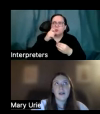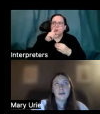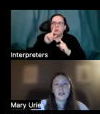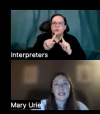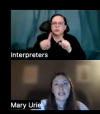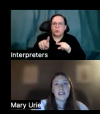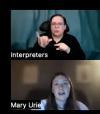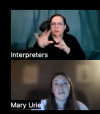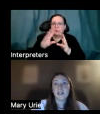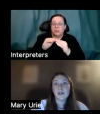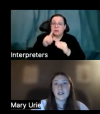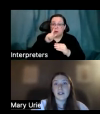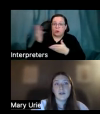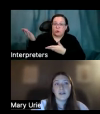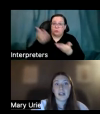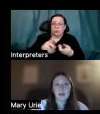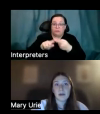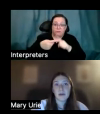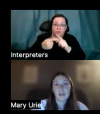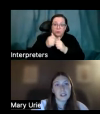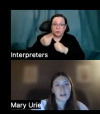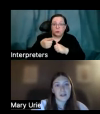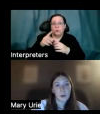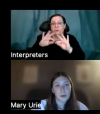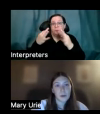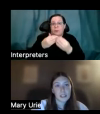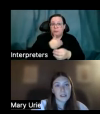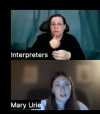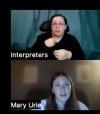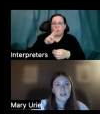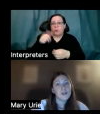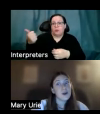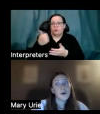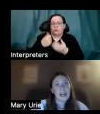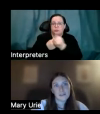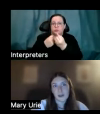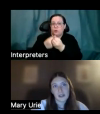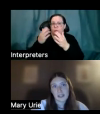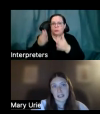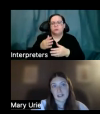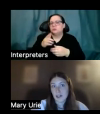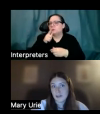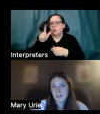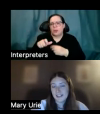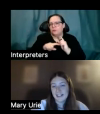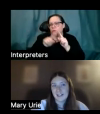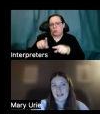you bringing a friend with you a family member or another support person, you don't have to go to these meetings alone. I know it